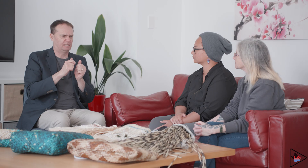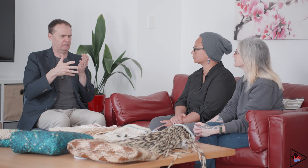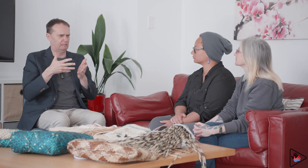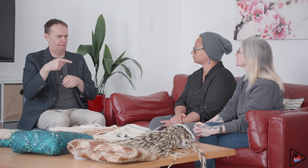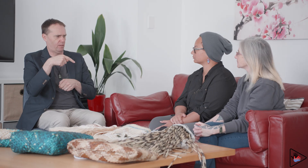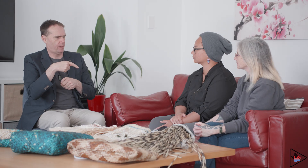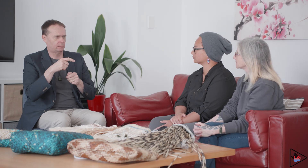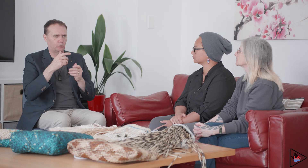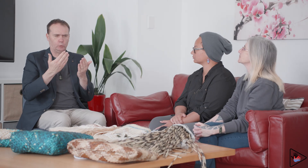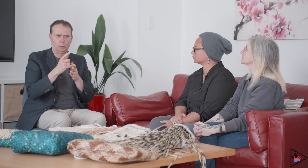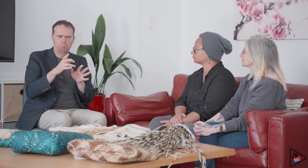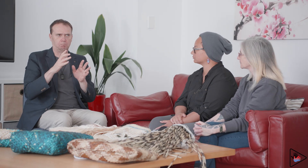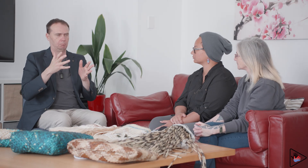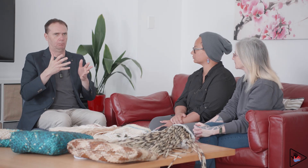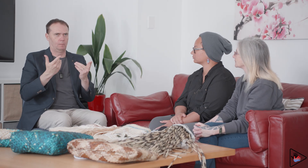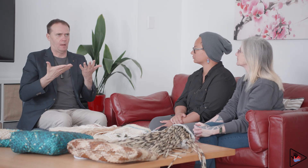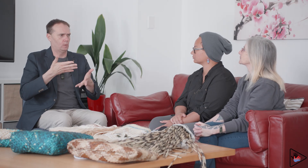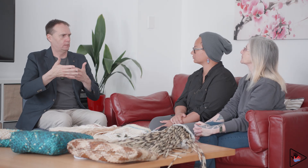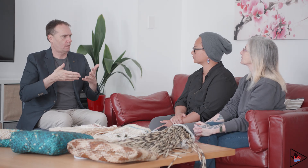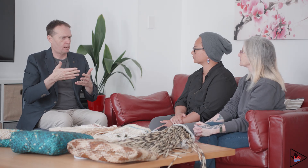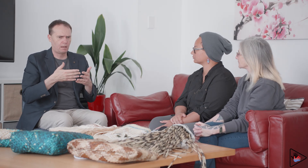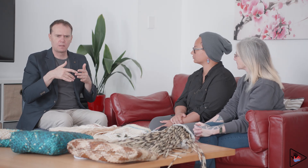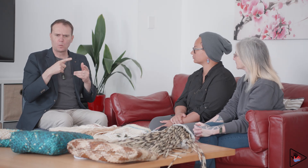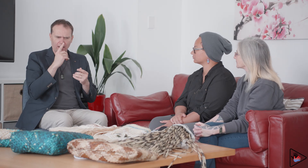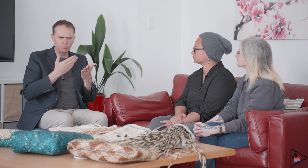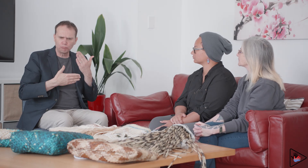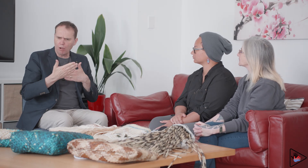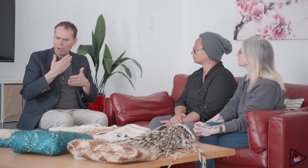some particular signs? You talked about developing some signs and working with an interpreter on